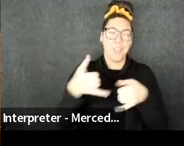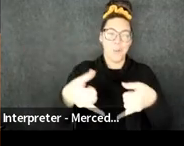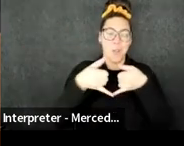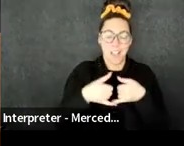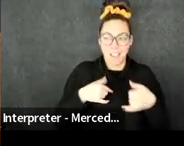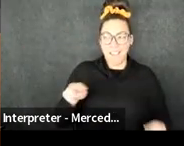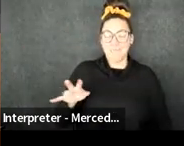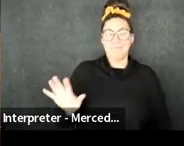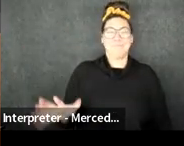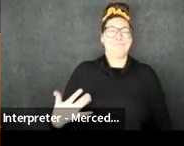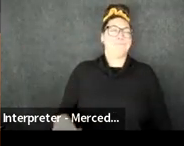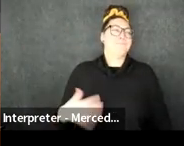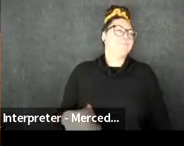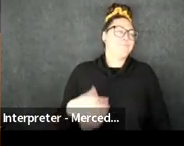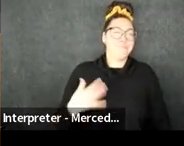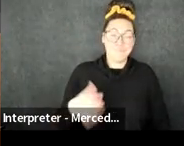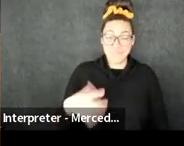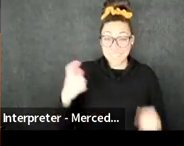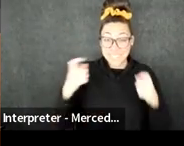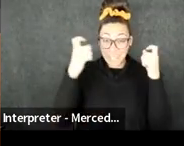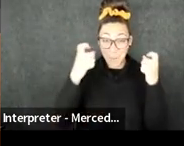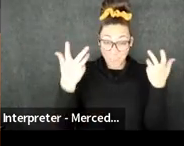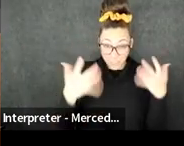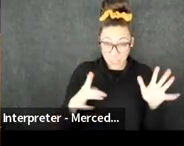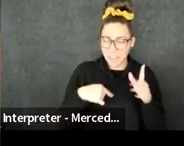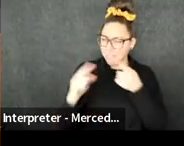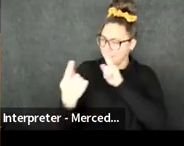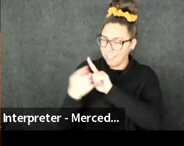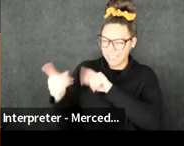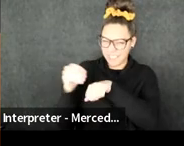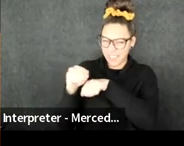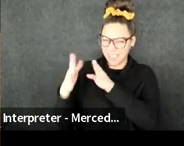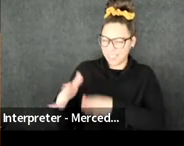After that ceremony, I asked her, you know, why did she pick me? I.